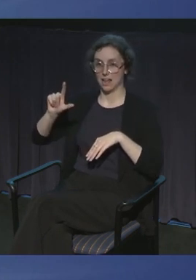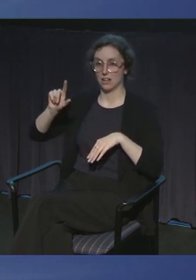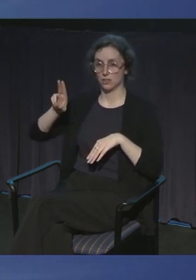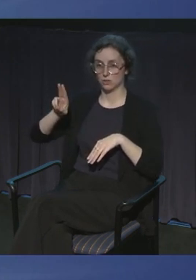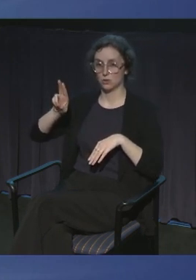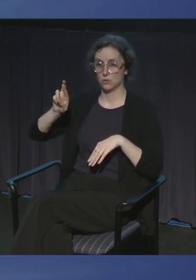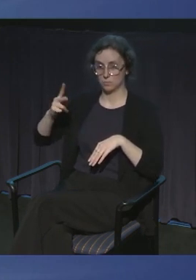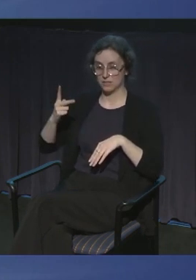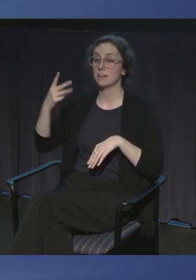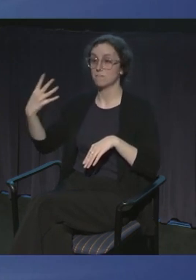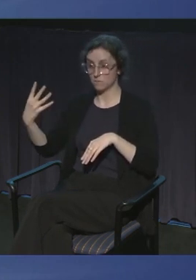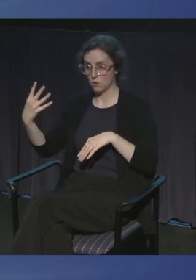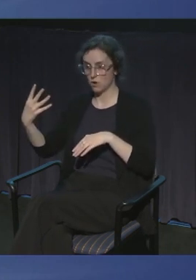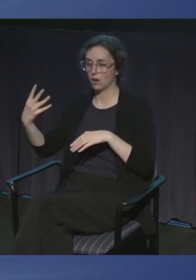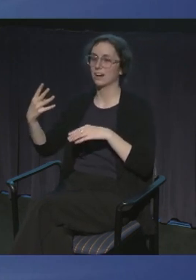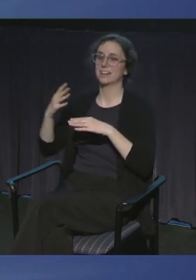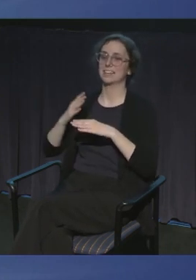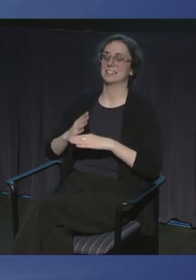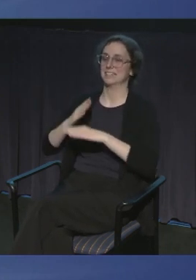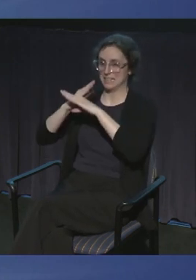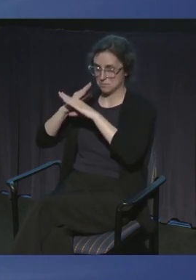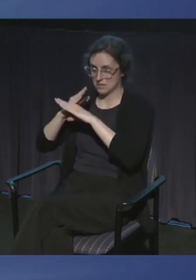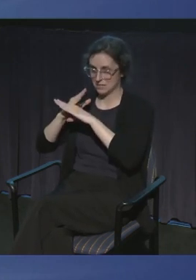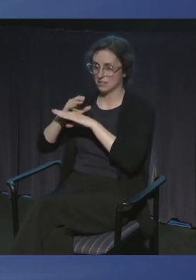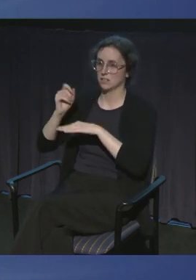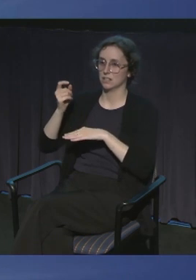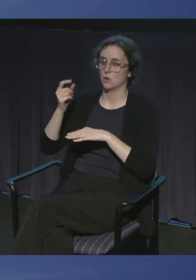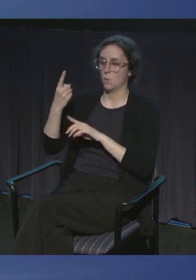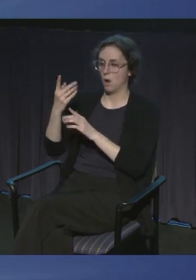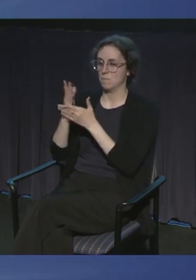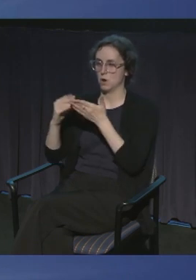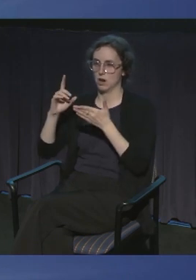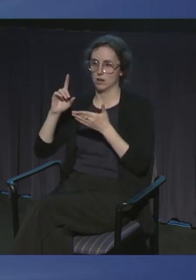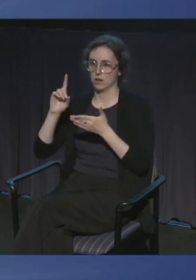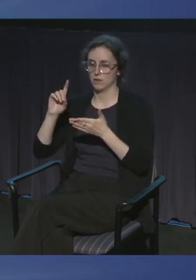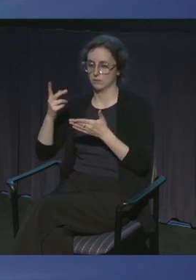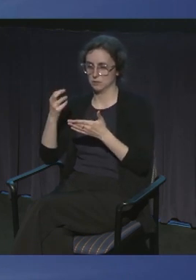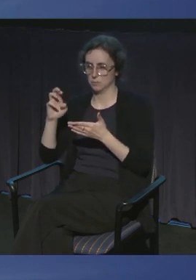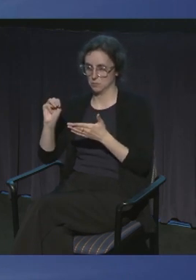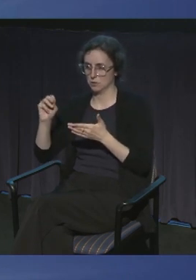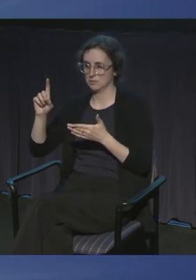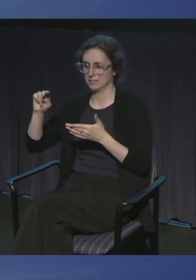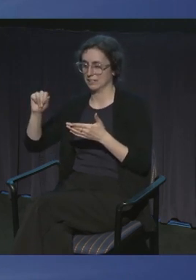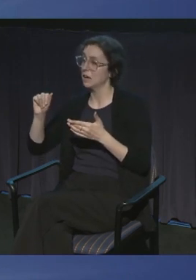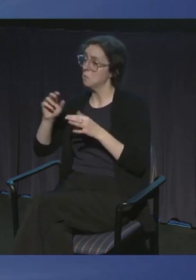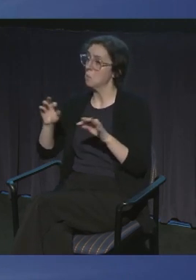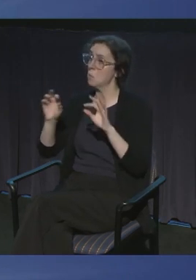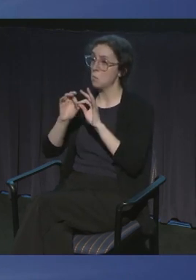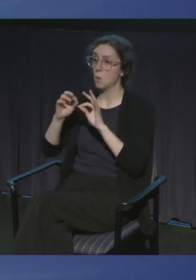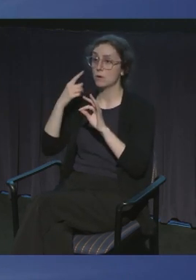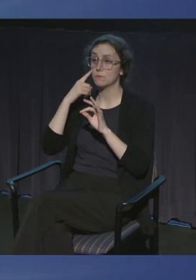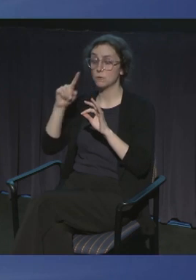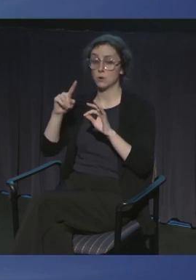RESPONSE. -- -- BECOMES IMPORTANT NOT ONLY IN THE